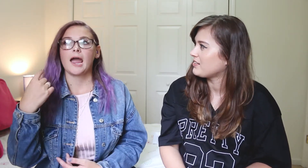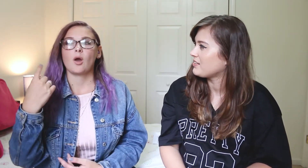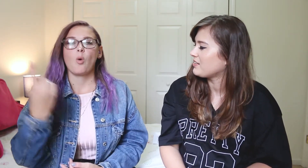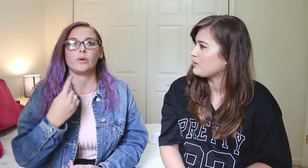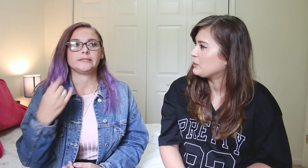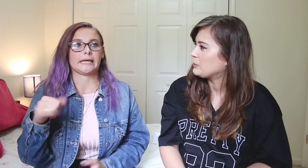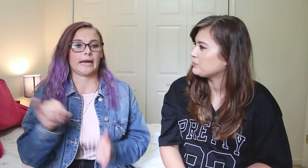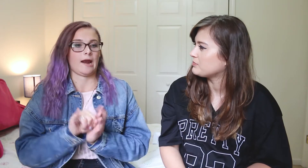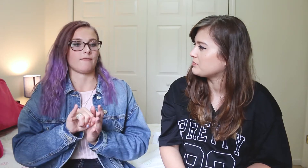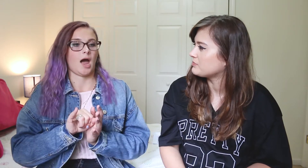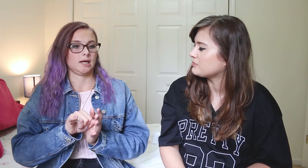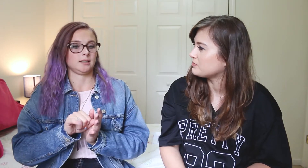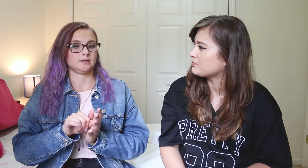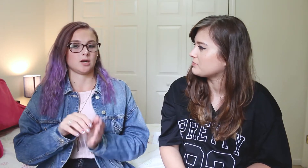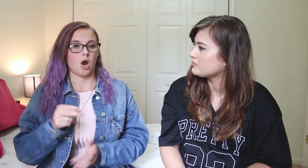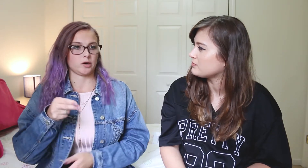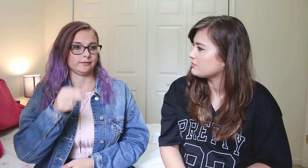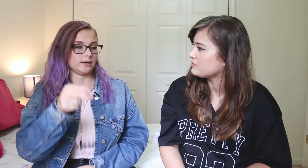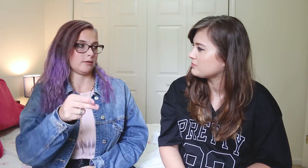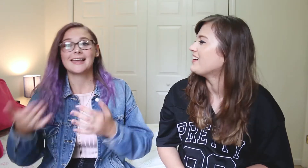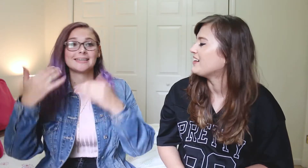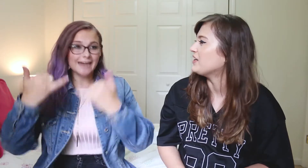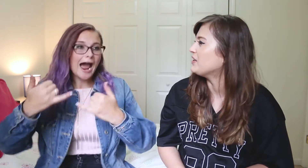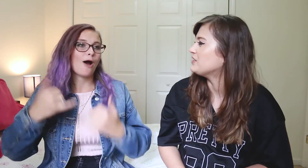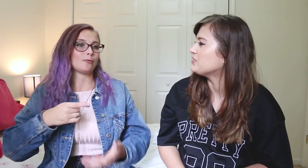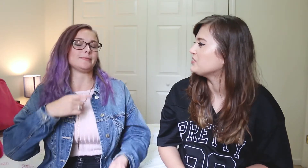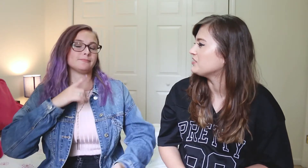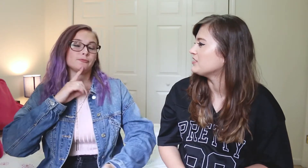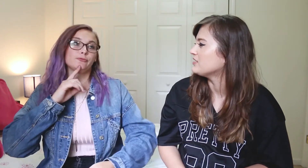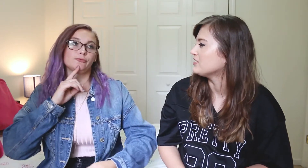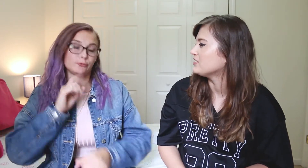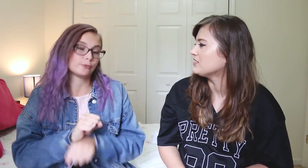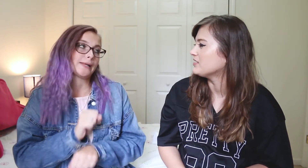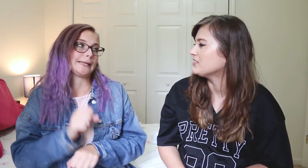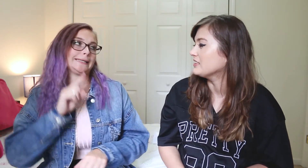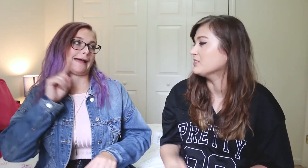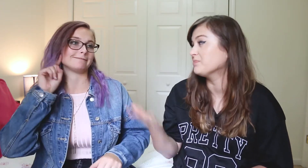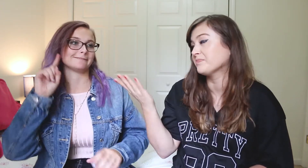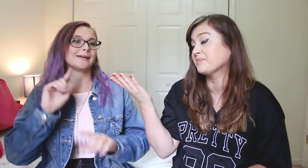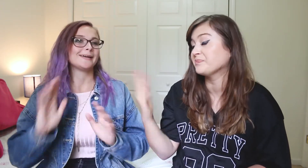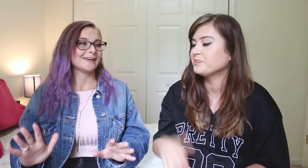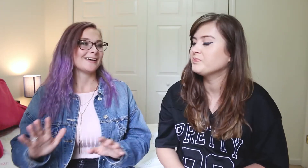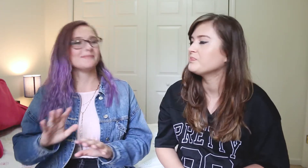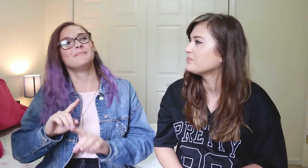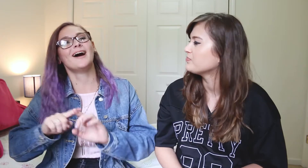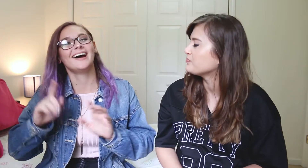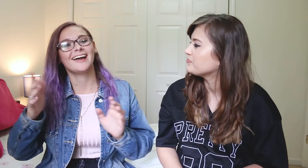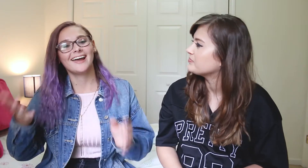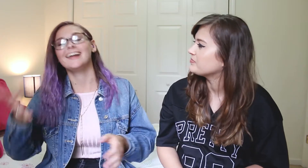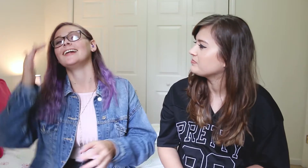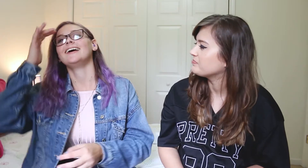I always I identified as hard of hearing (severely), now I'm really deaf.